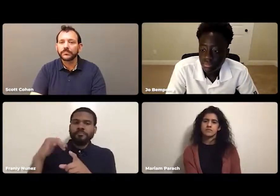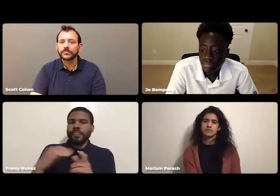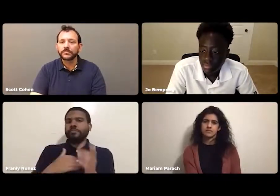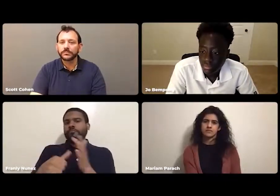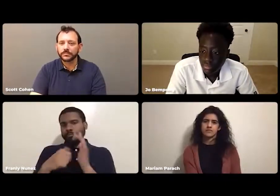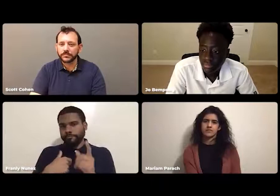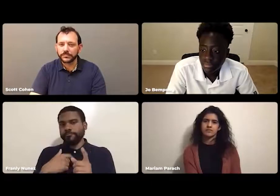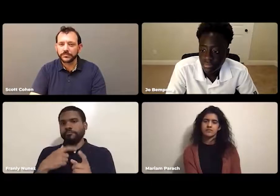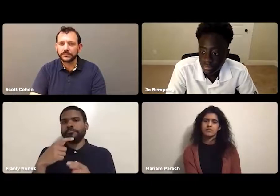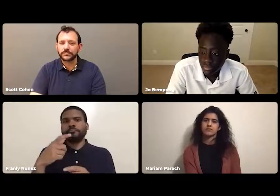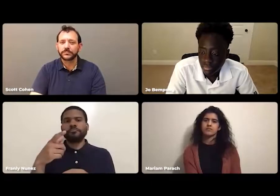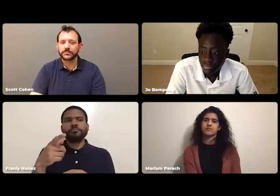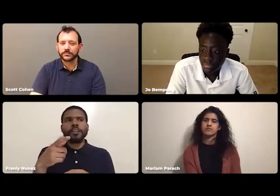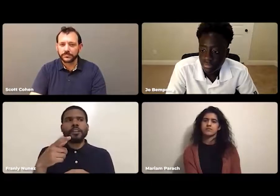So, college puts a big emphasis on grades.